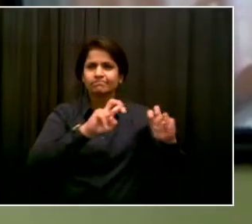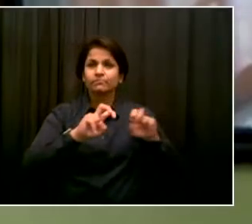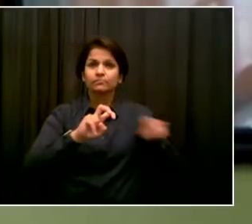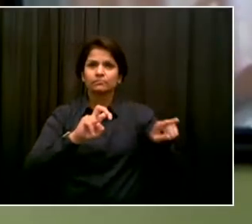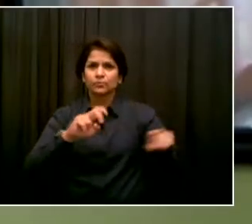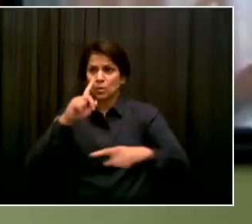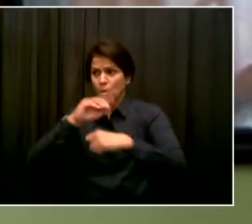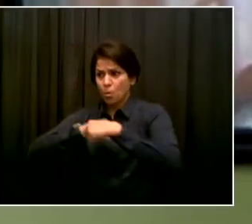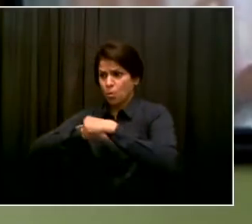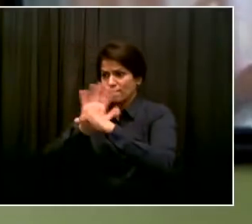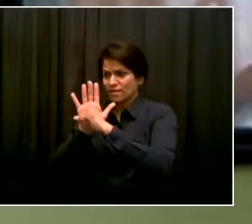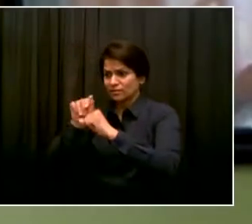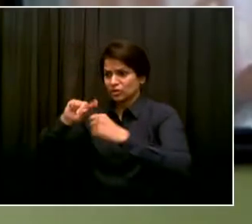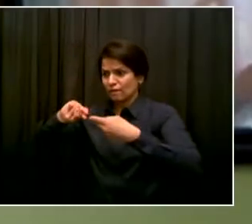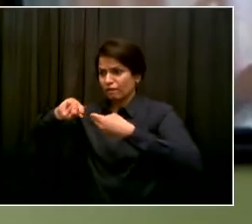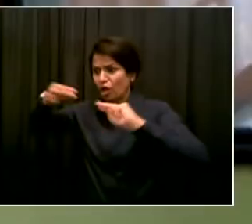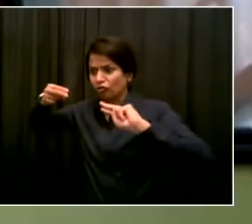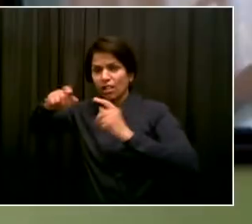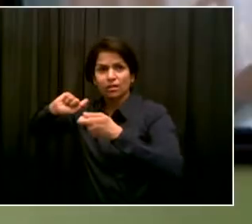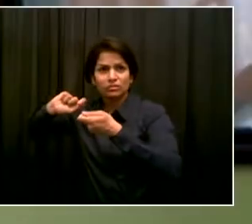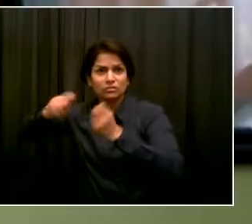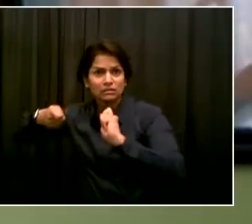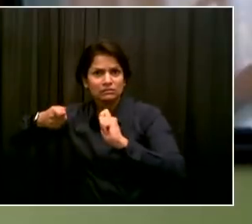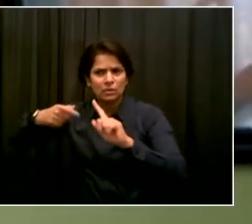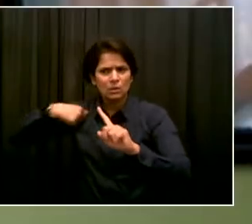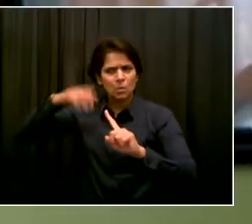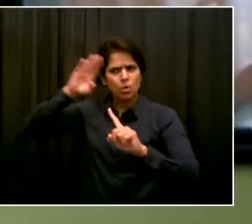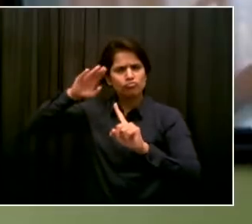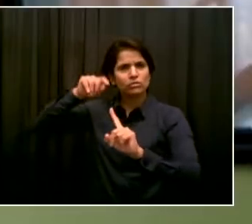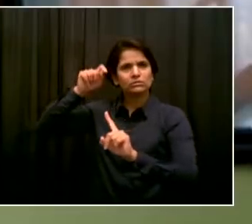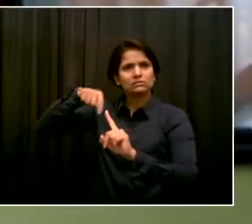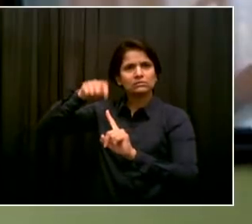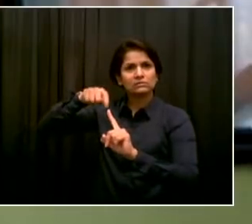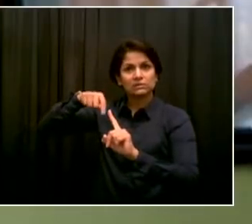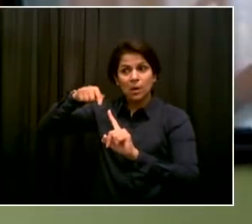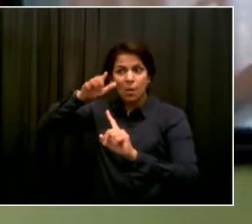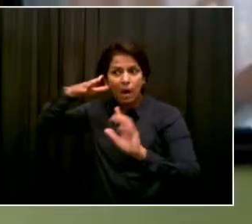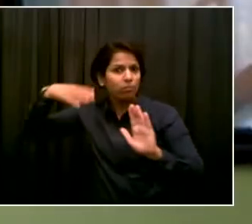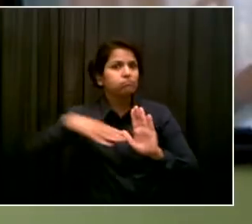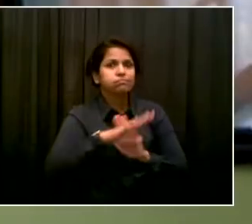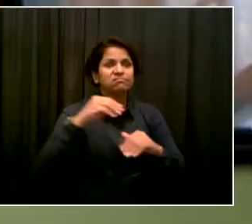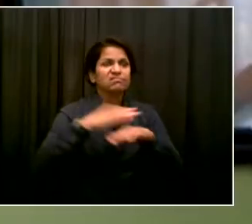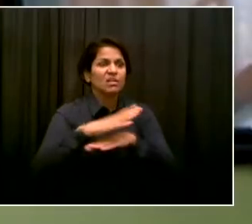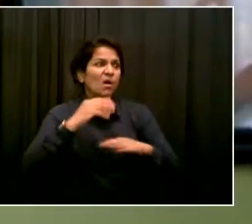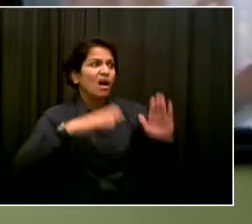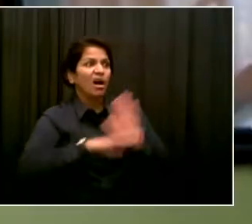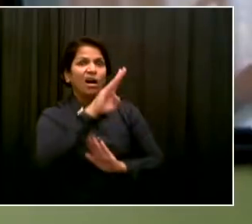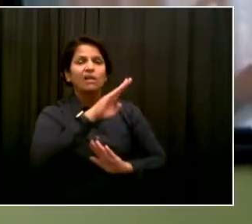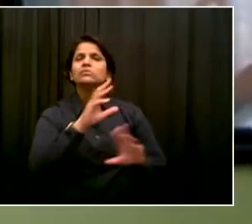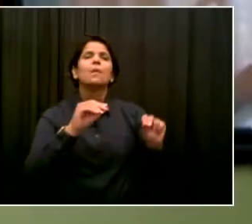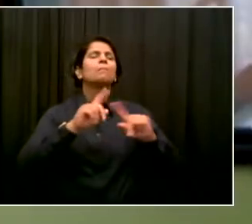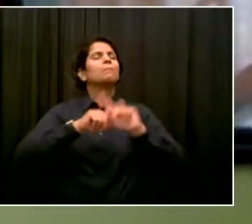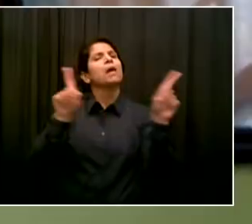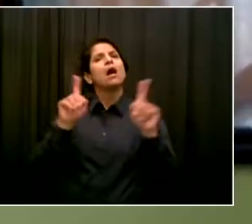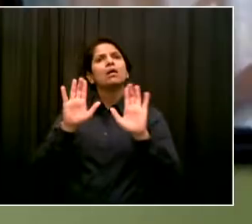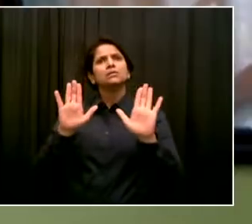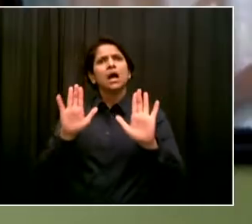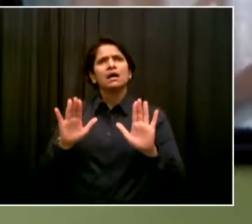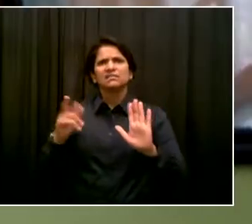TAKE HOLD WE MIGHT SEE A THIRD WAVE AND WE HAVE BEEN, YOU KNOW, PLEASED TO EES NOW WE'RE